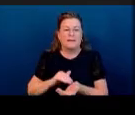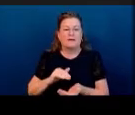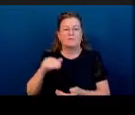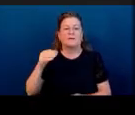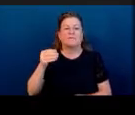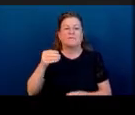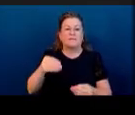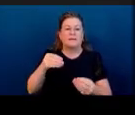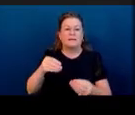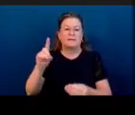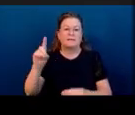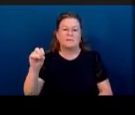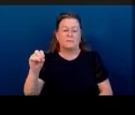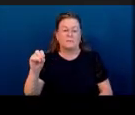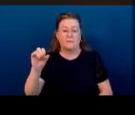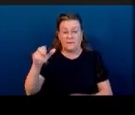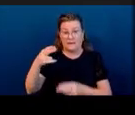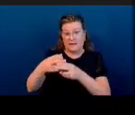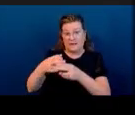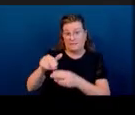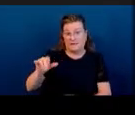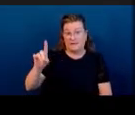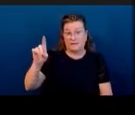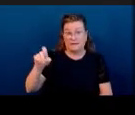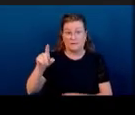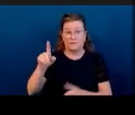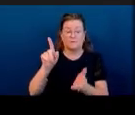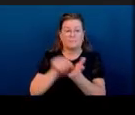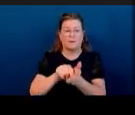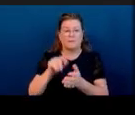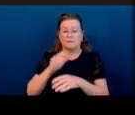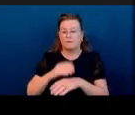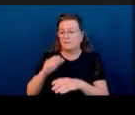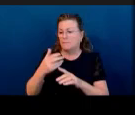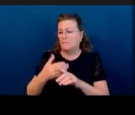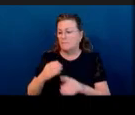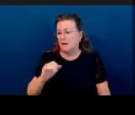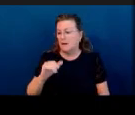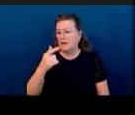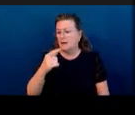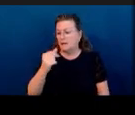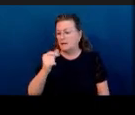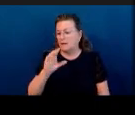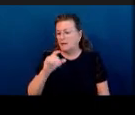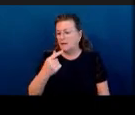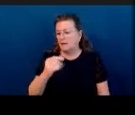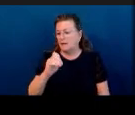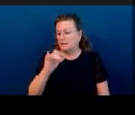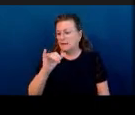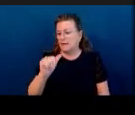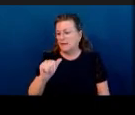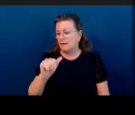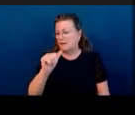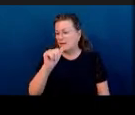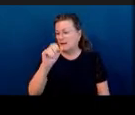name of that diagnosis came out in a paper by Gadea all in 2018 if you haven't heard of feeding matters, they're a really